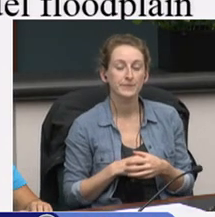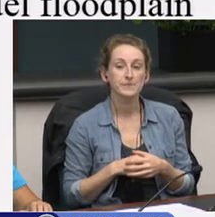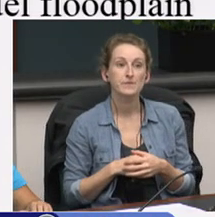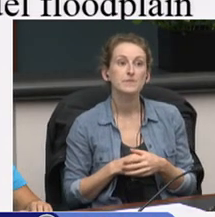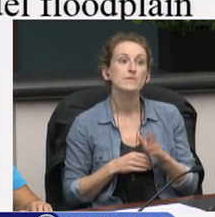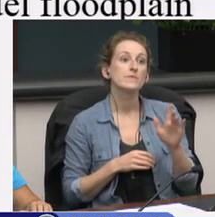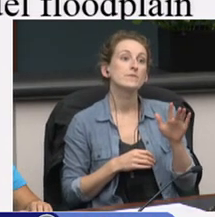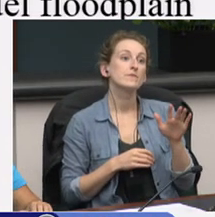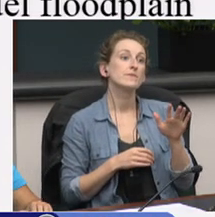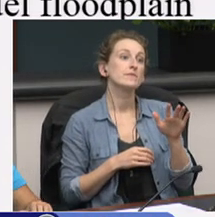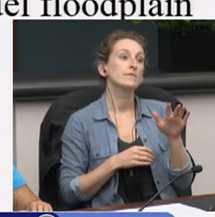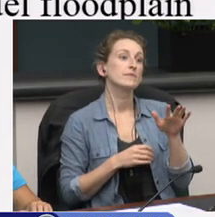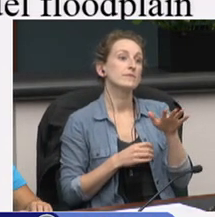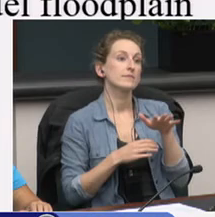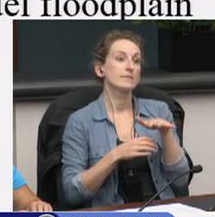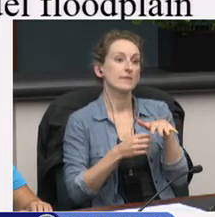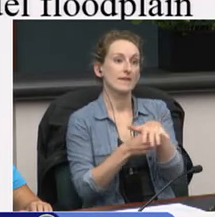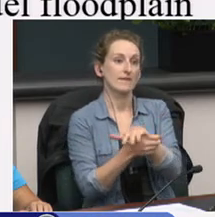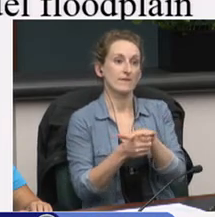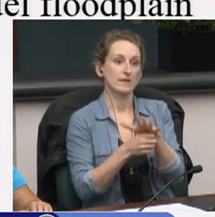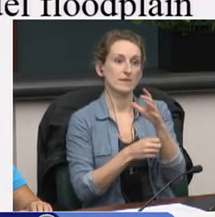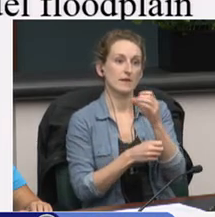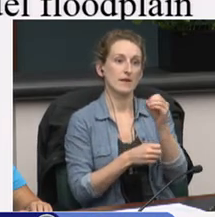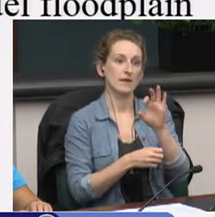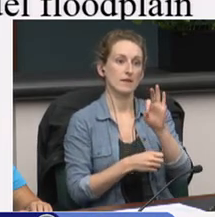floodplain standards there are many standards in the environmental state